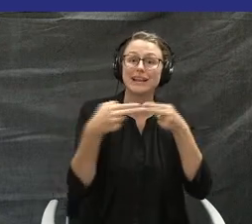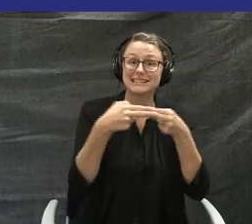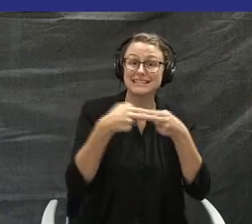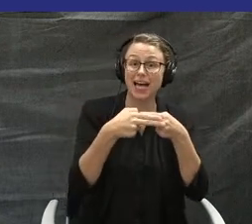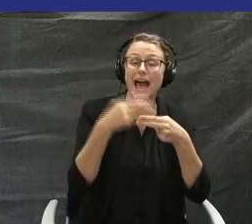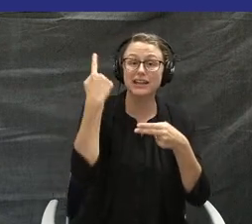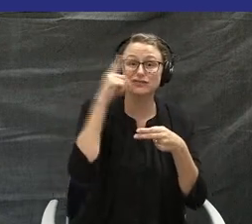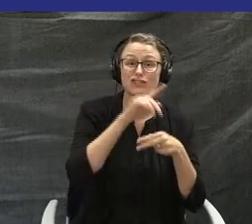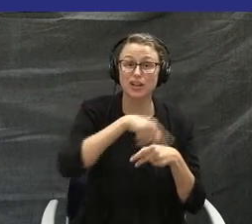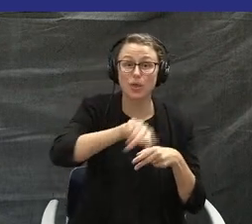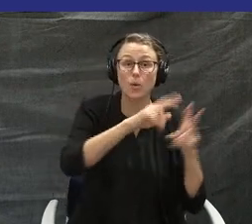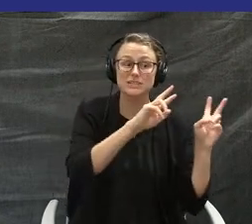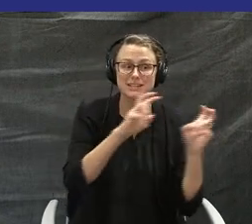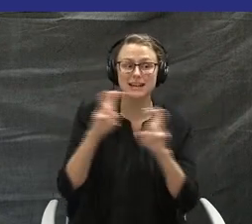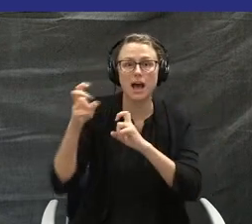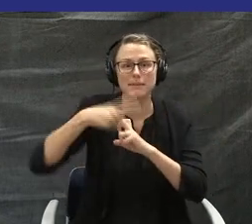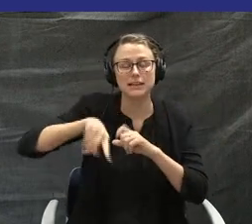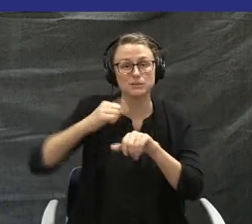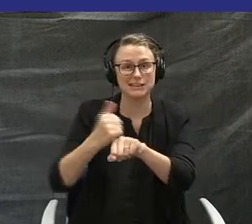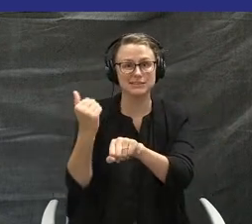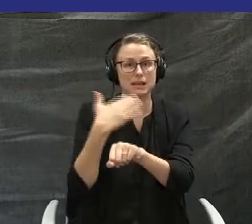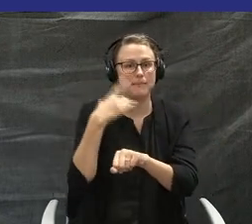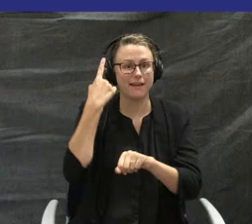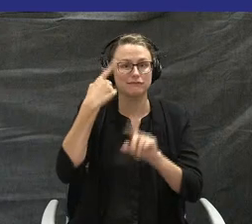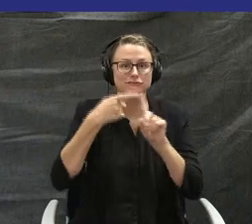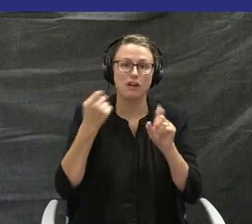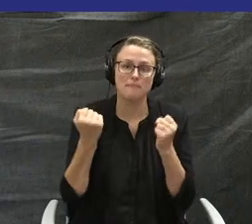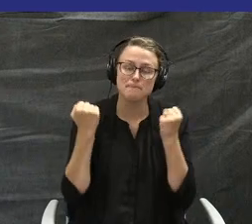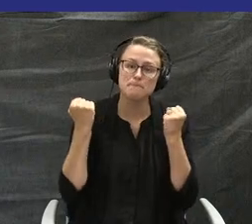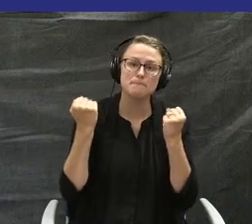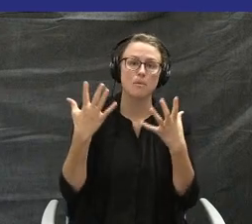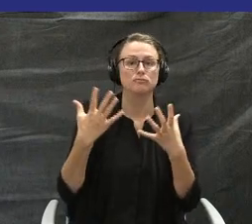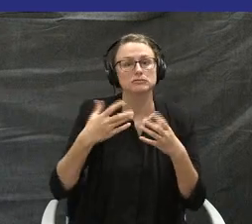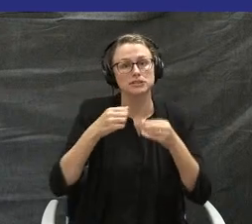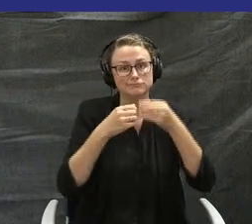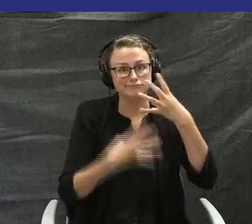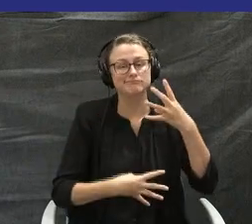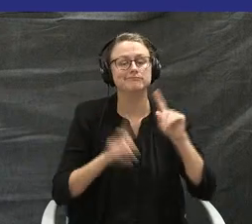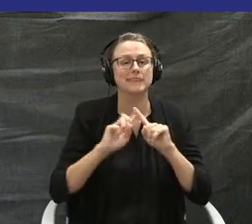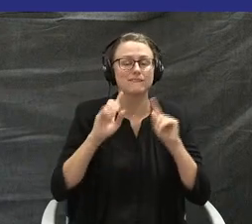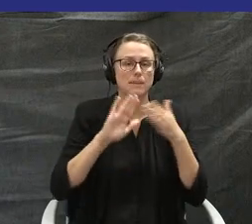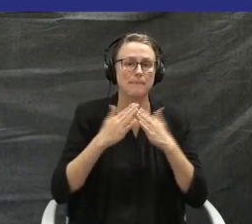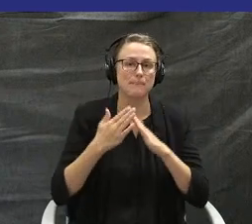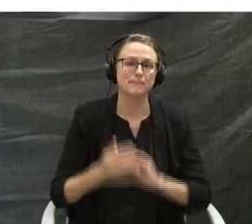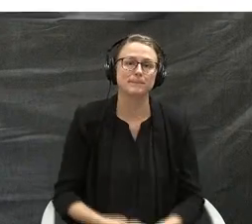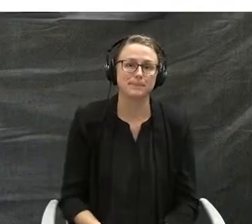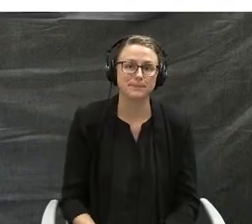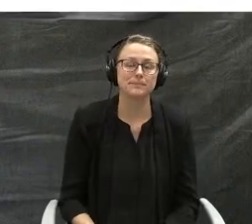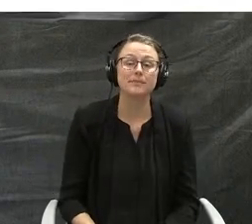topics for which we had submissions from multiple community members. Our first subject tonight. Our thank you's